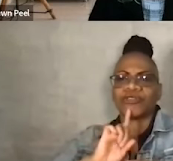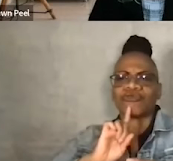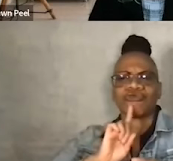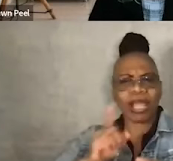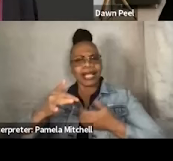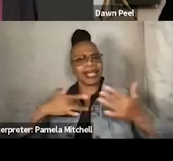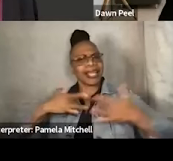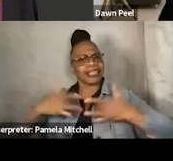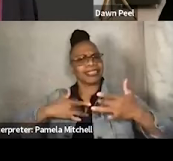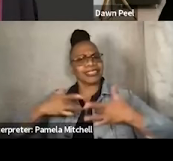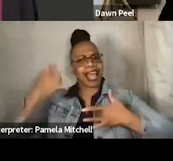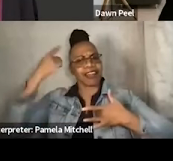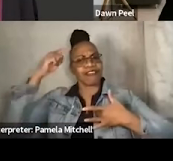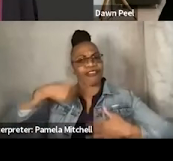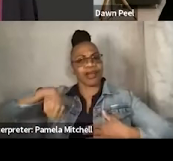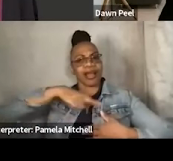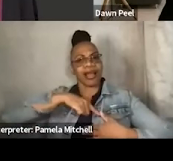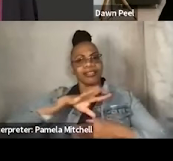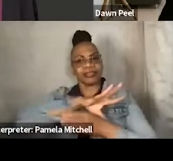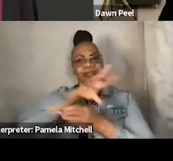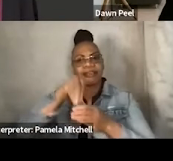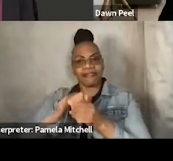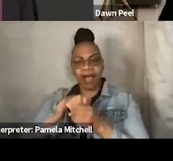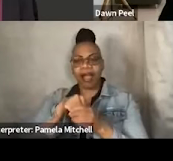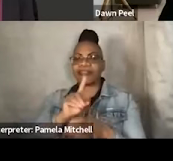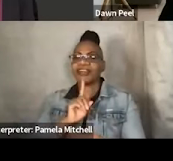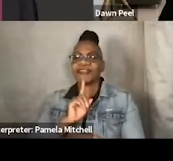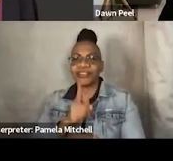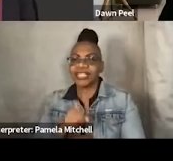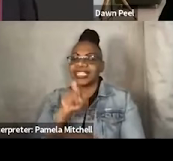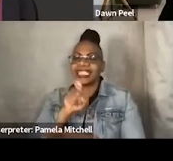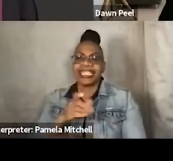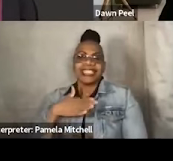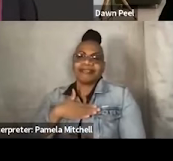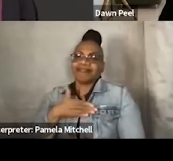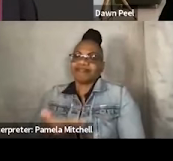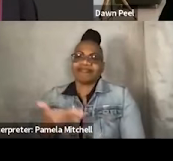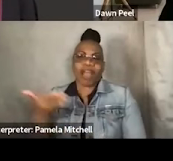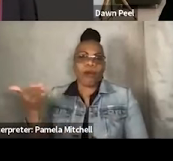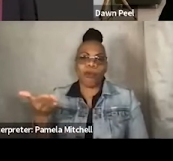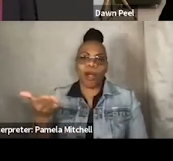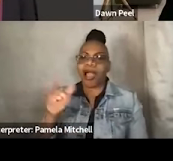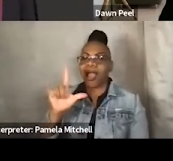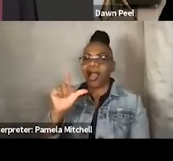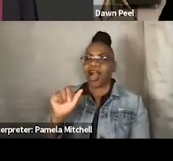for us to be a part of, and I just have to say, like, you know, Laurie and I are part of